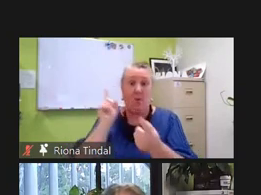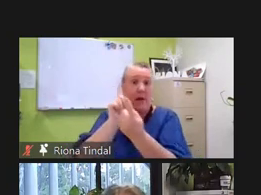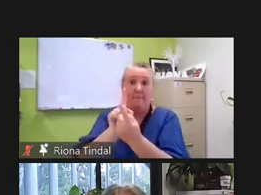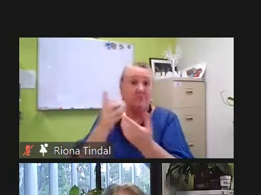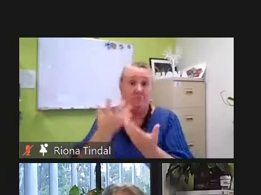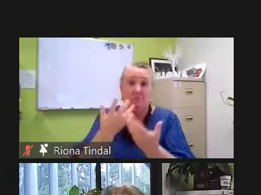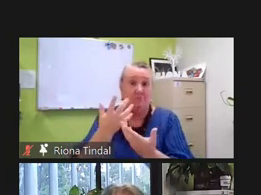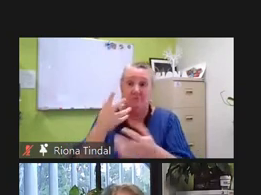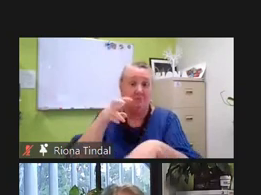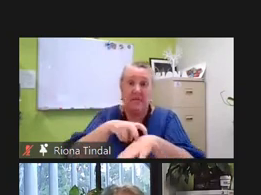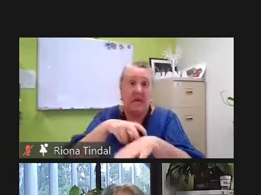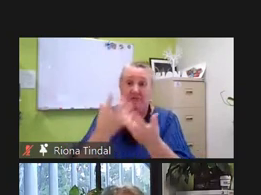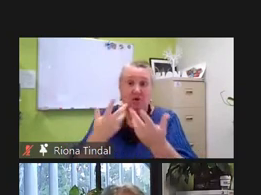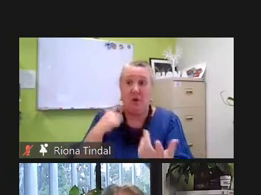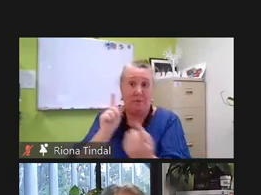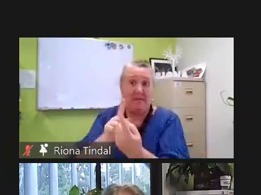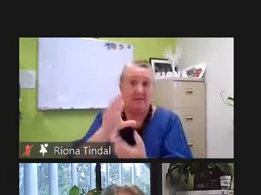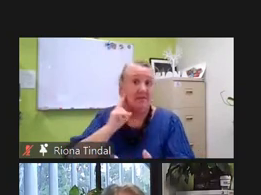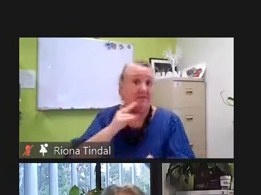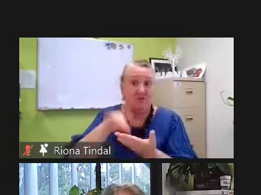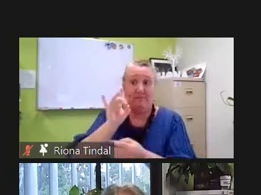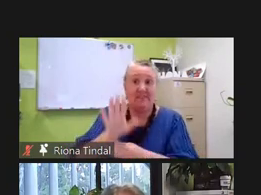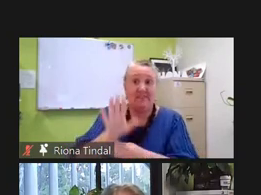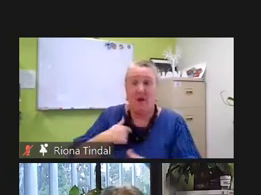sure, then I'm happy to have a conversation with them and kind of work out their communication